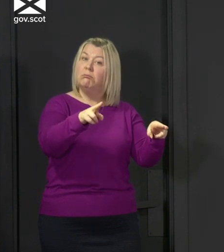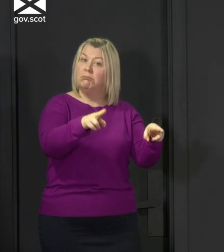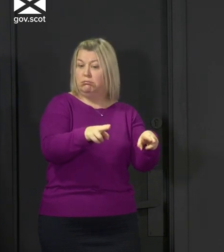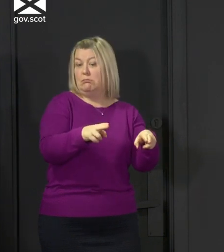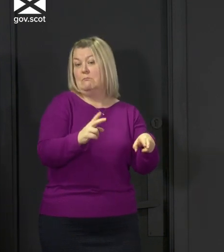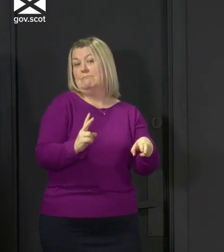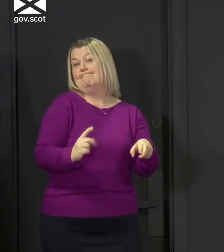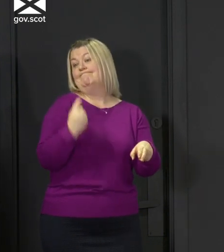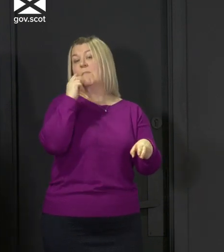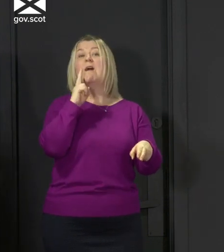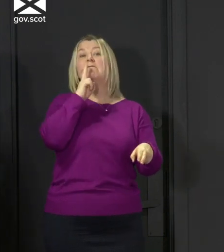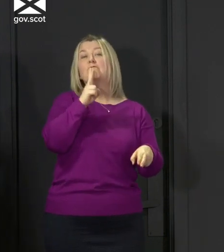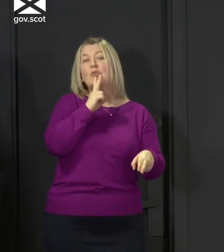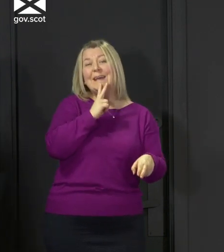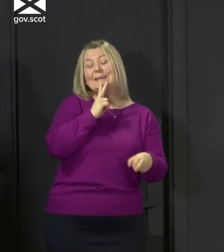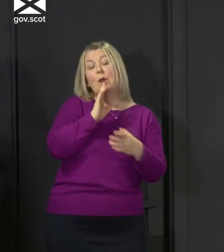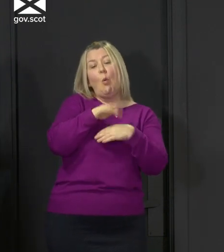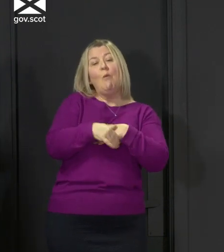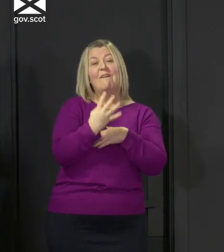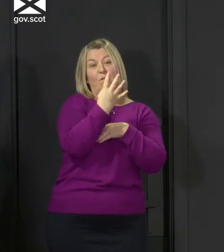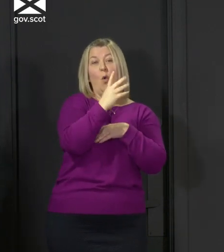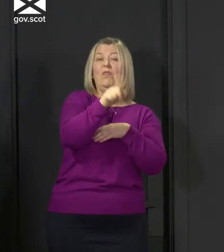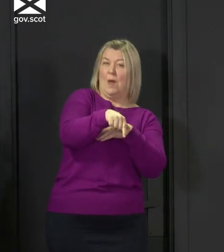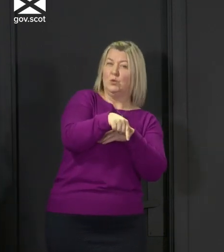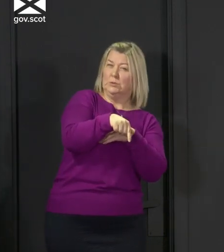Friday, although there are still peaks, for example at weekends.